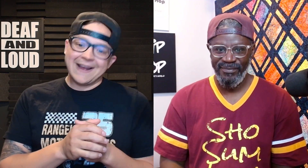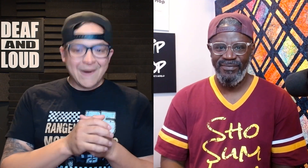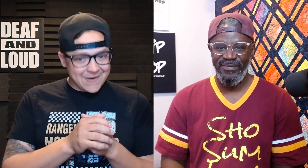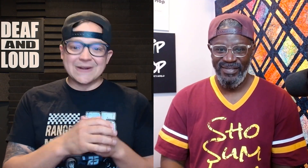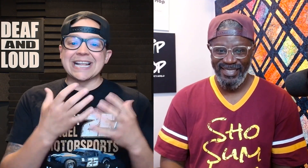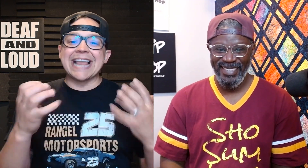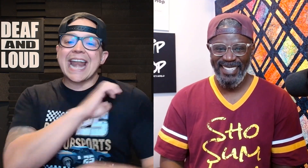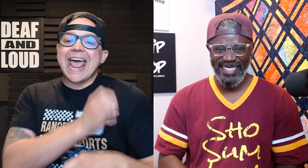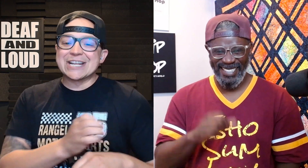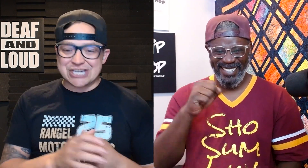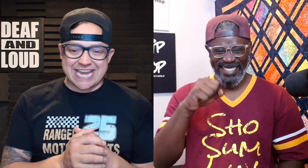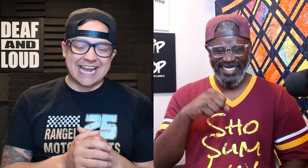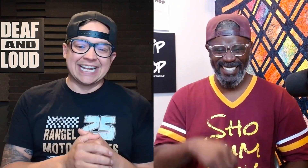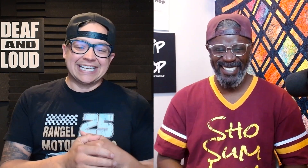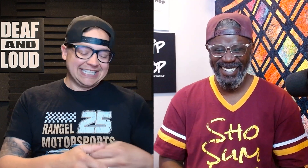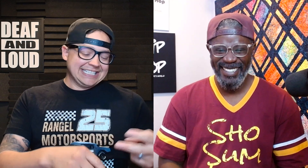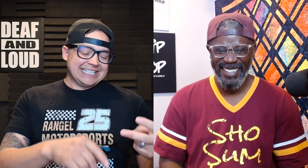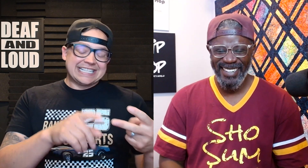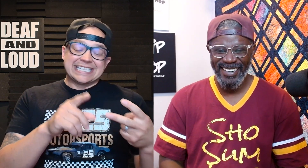Whew! It's a lot of energy. - Yeah!